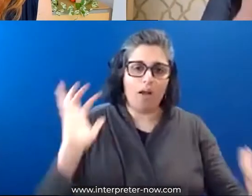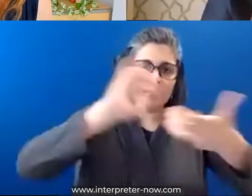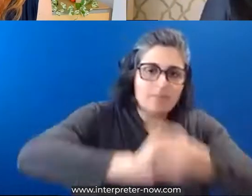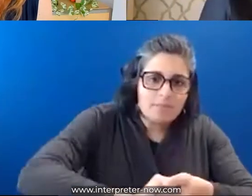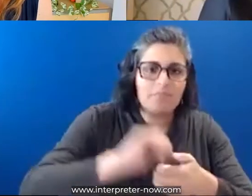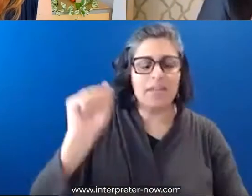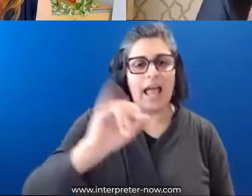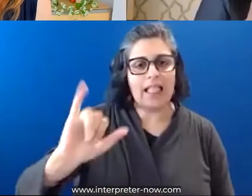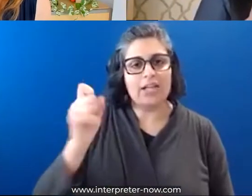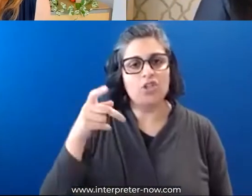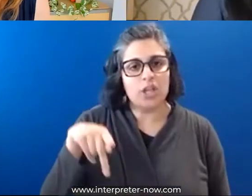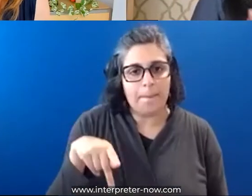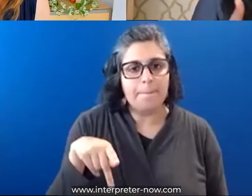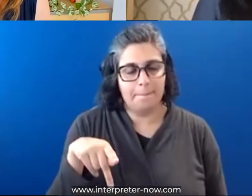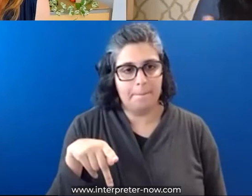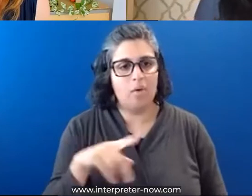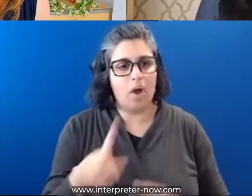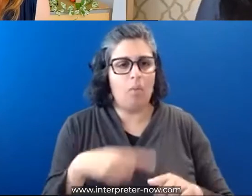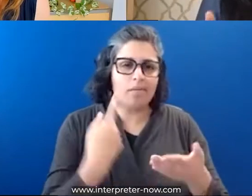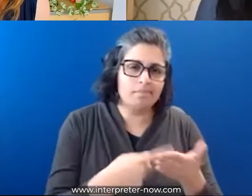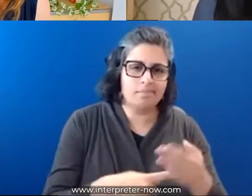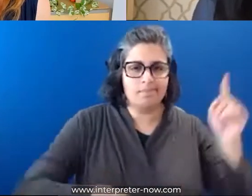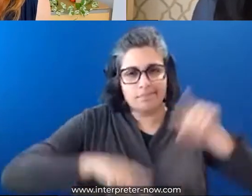when we're talking about diversity, equity, and inclusion, which I think is actually what